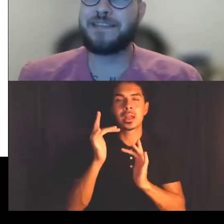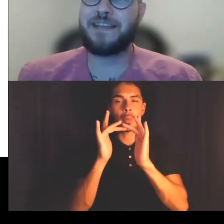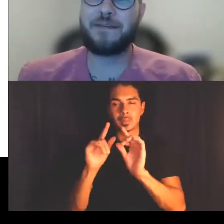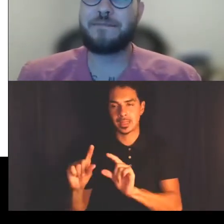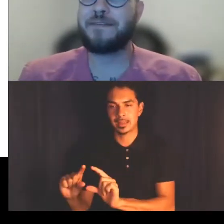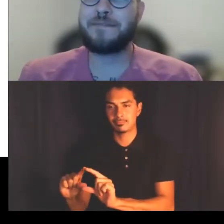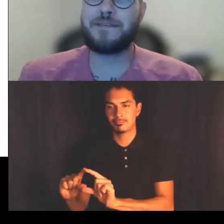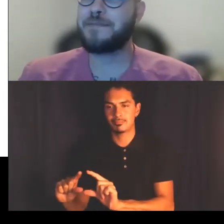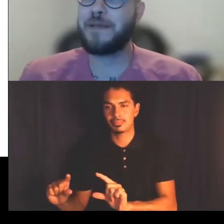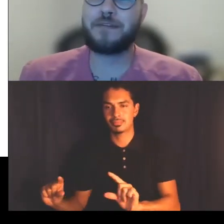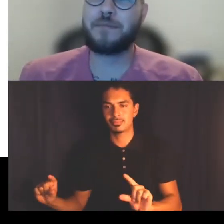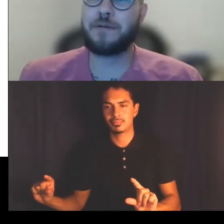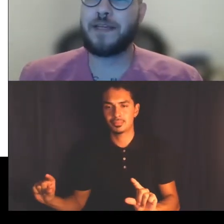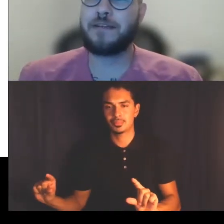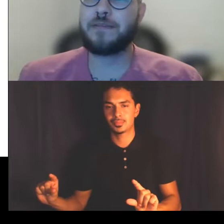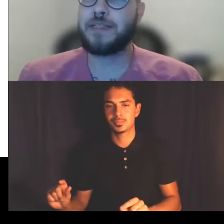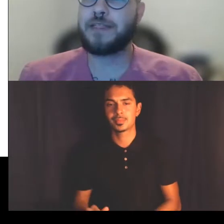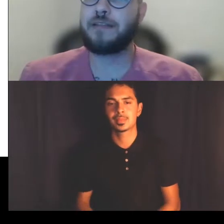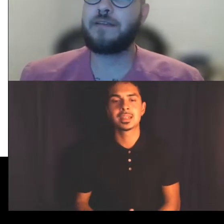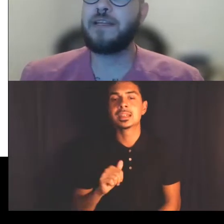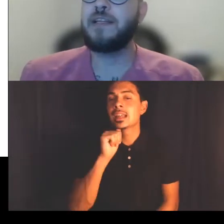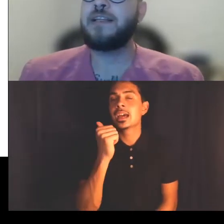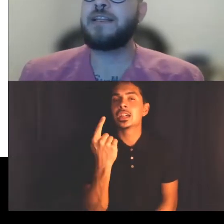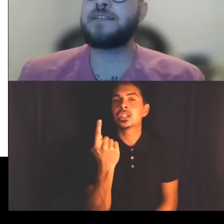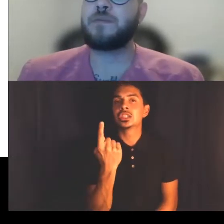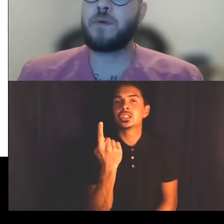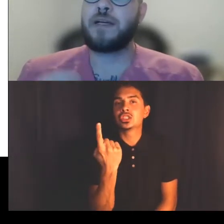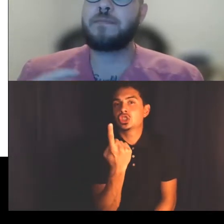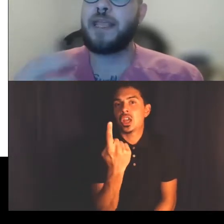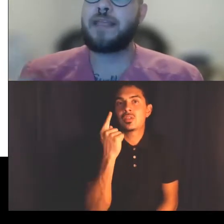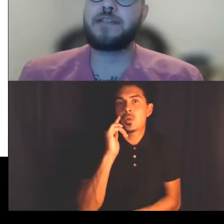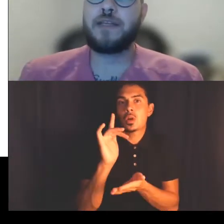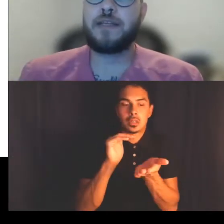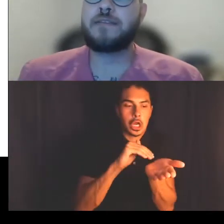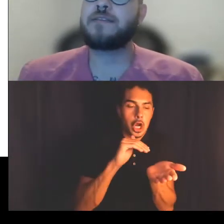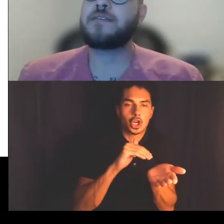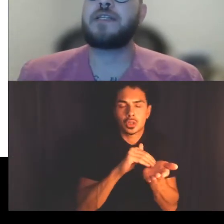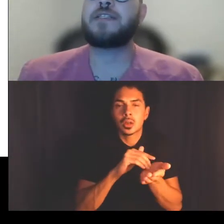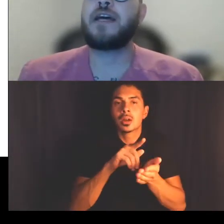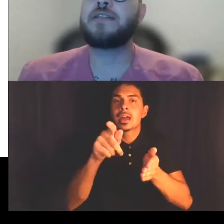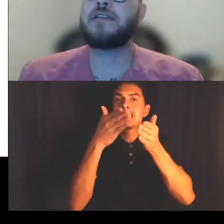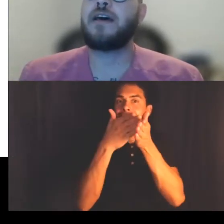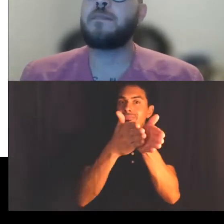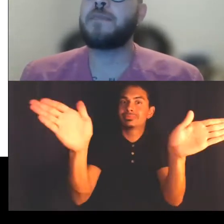that's not meant for just medical providers, which I love. This is one page of it as a screenshot,